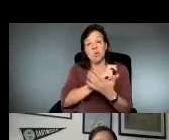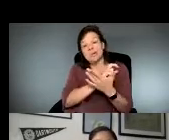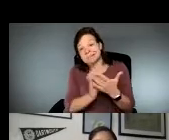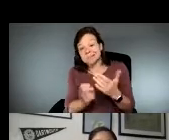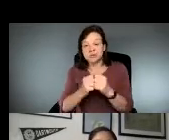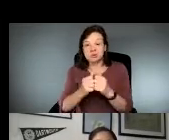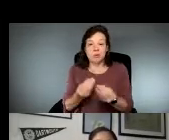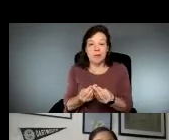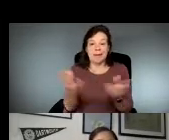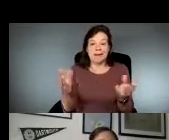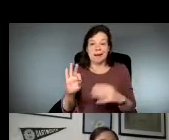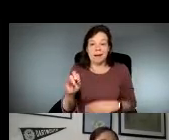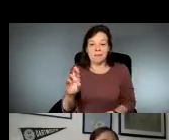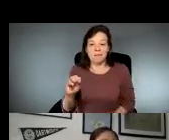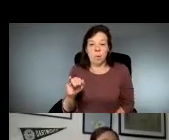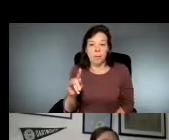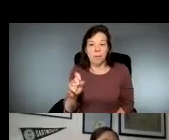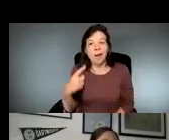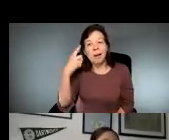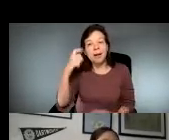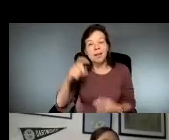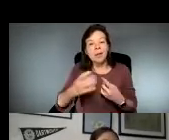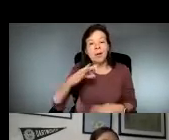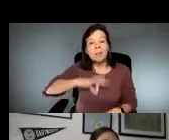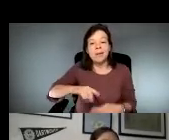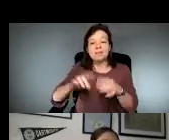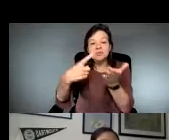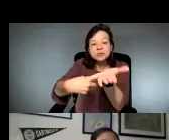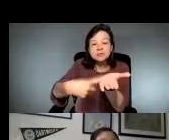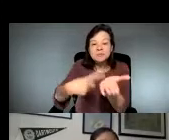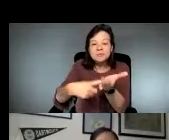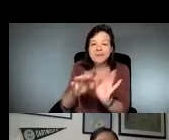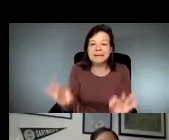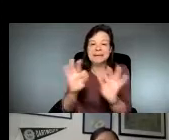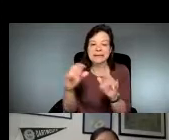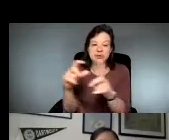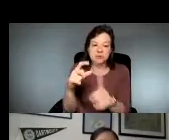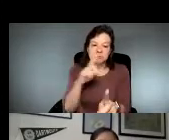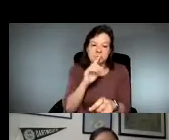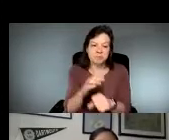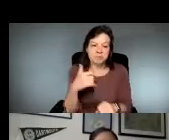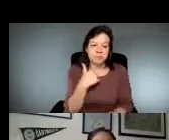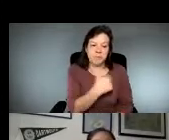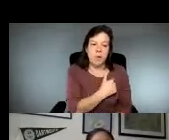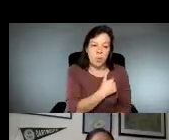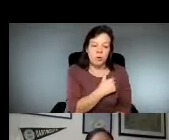I thought it would be helpful to go over some key terms to make sure that we are all on the same page